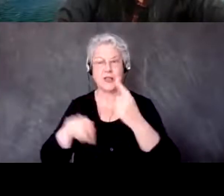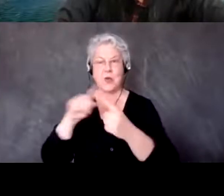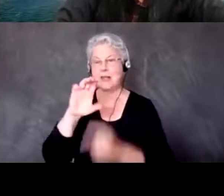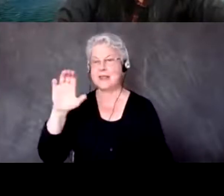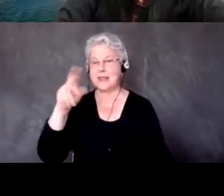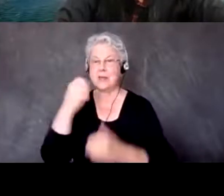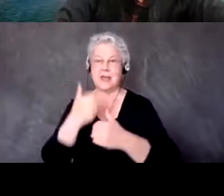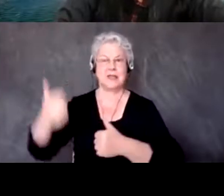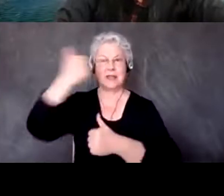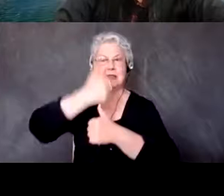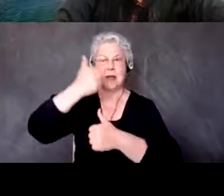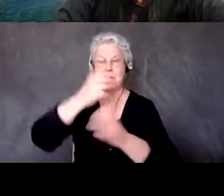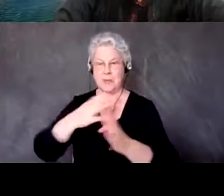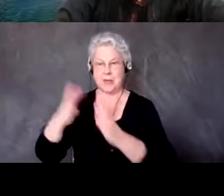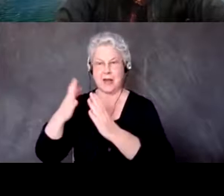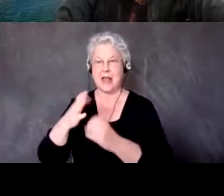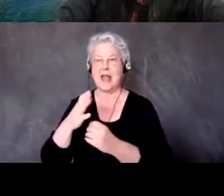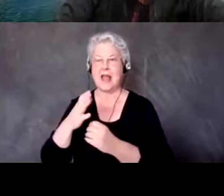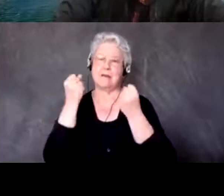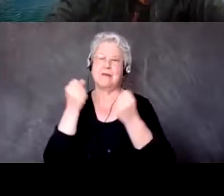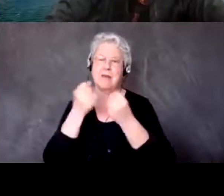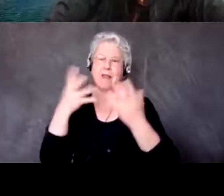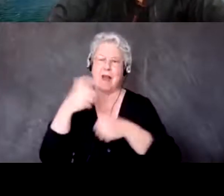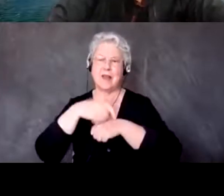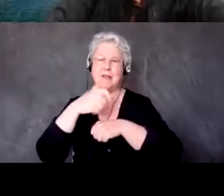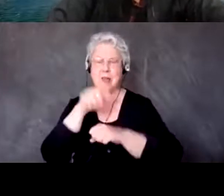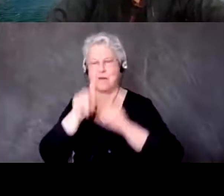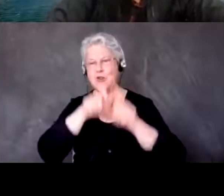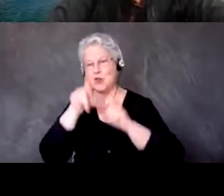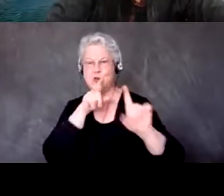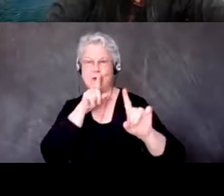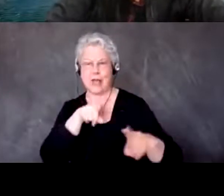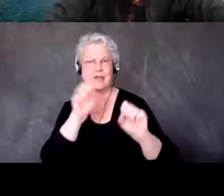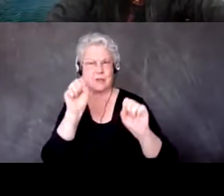and then we'll have lots of time for Q and A. We can move onto the next slide, Vanessa.